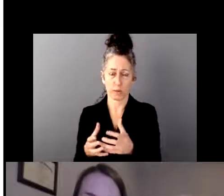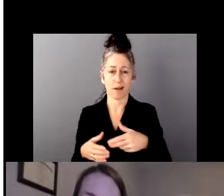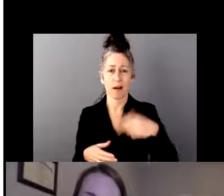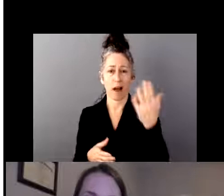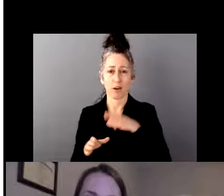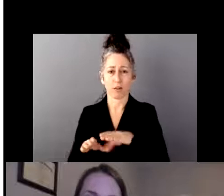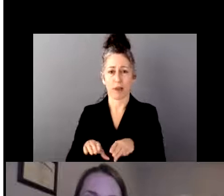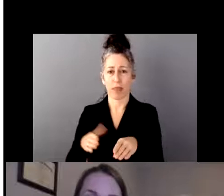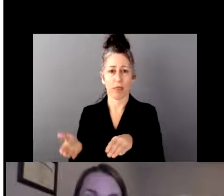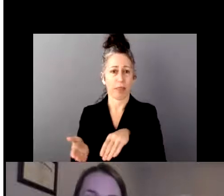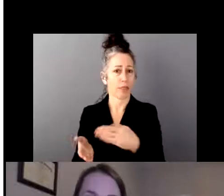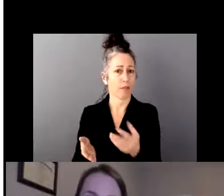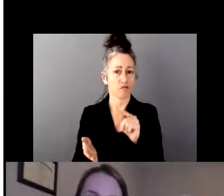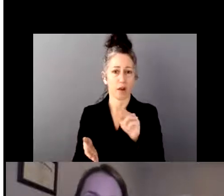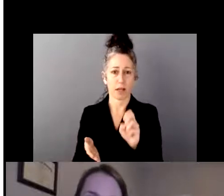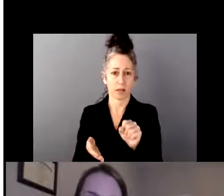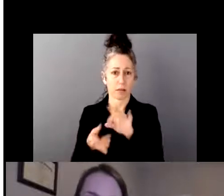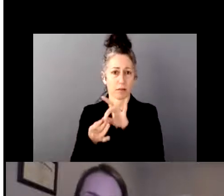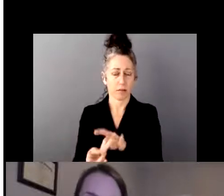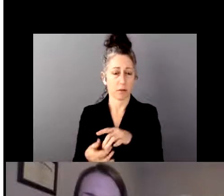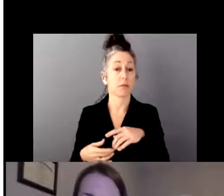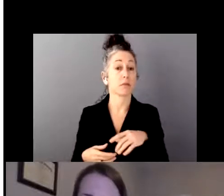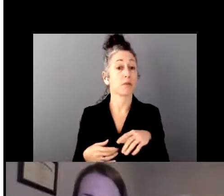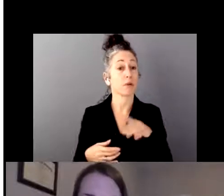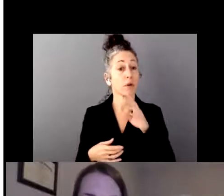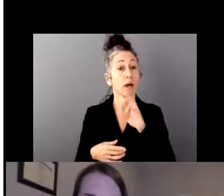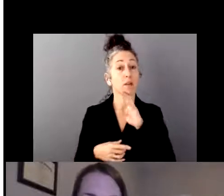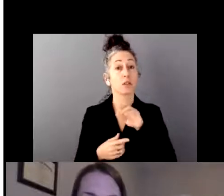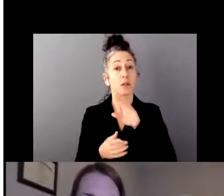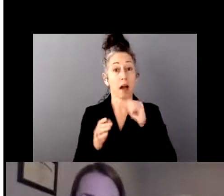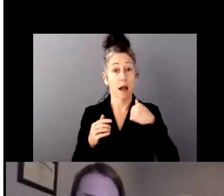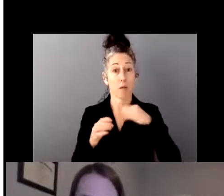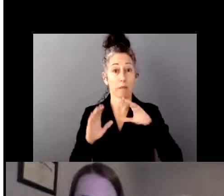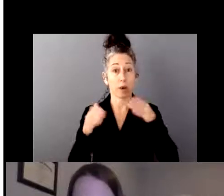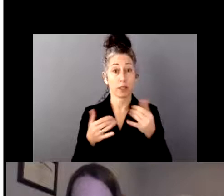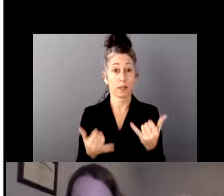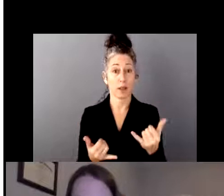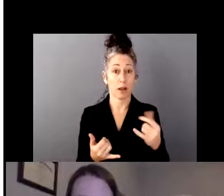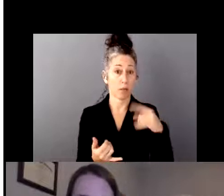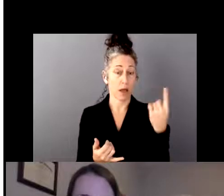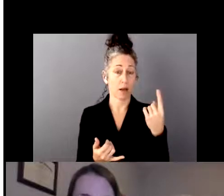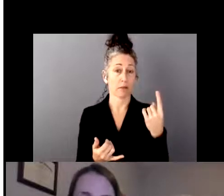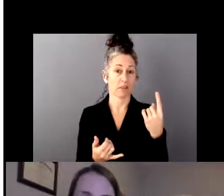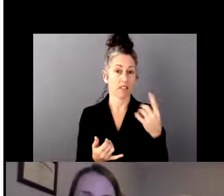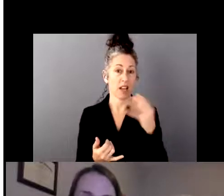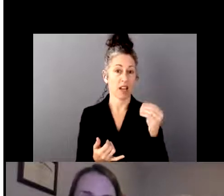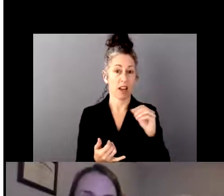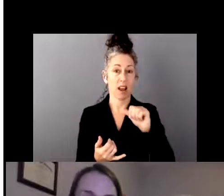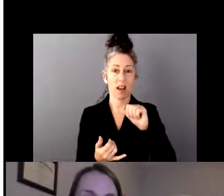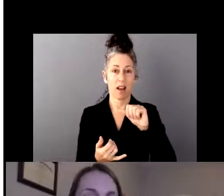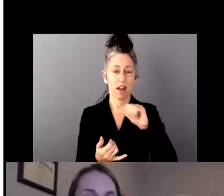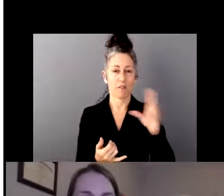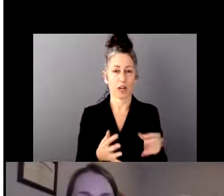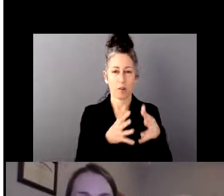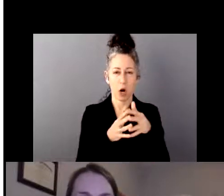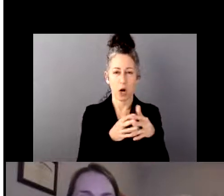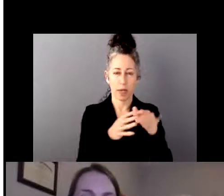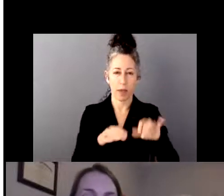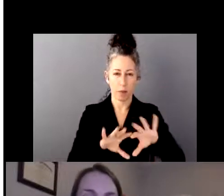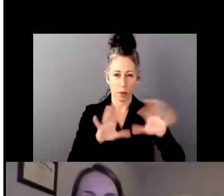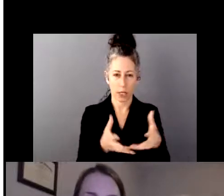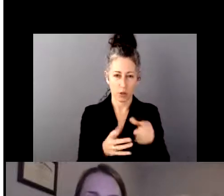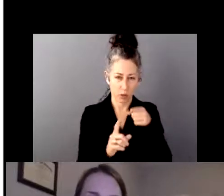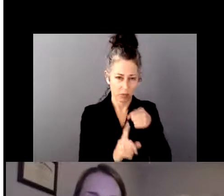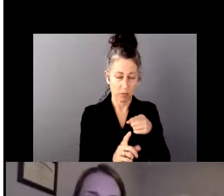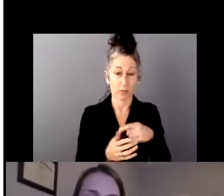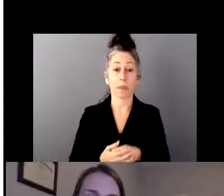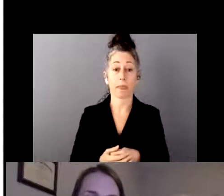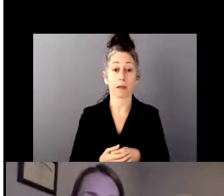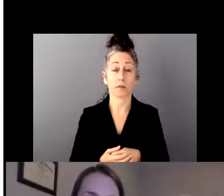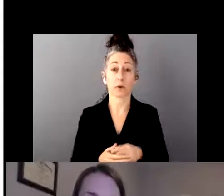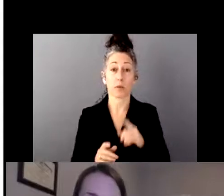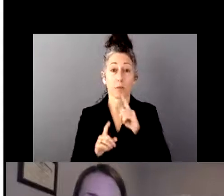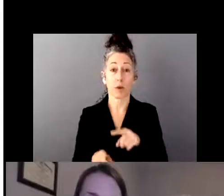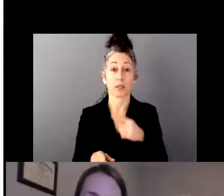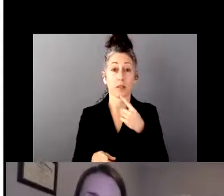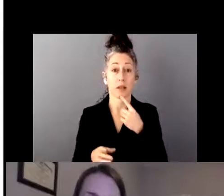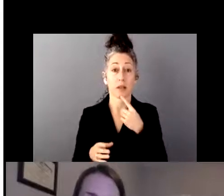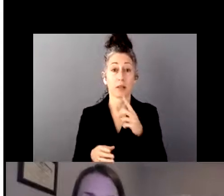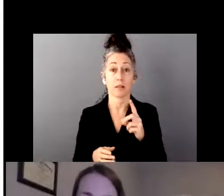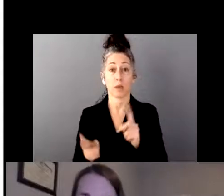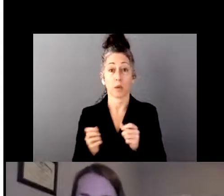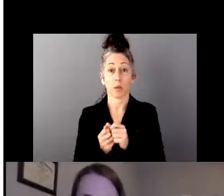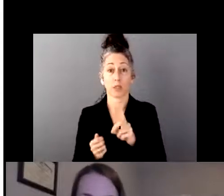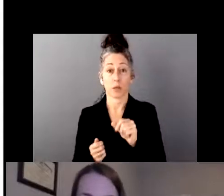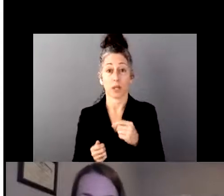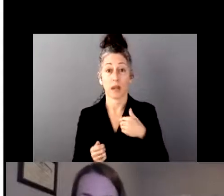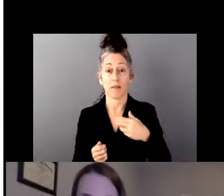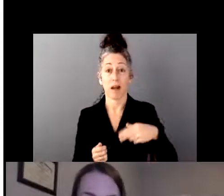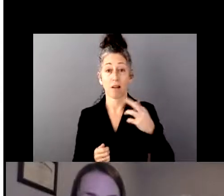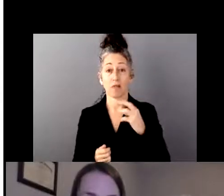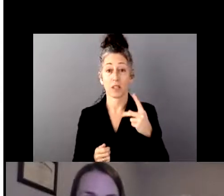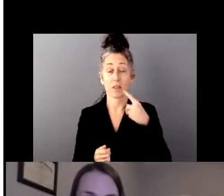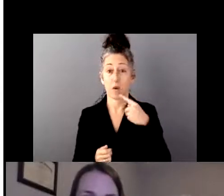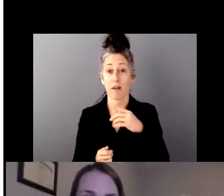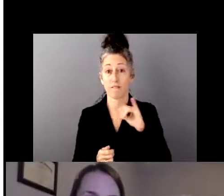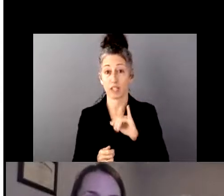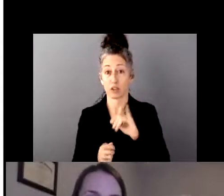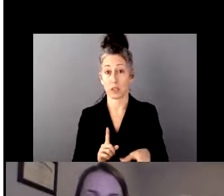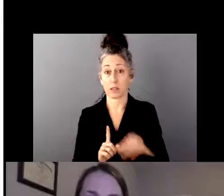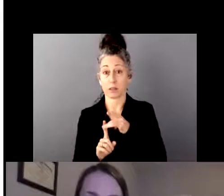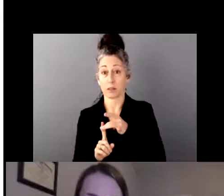to be focusing specifically today on the Black and African American population. We also see in some reports that people with disabilities have a higher risk of infection and death. But as we've already heard today, there's relatively little data on this. This